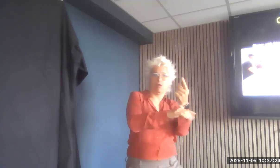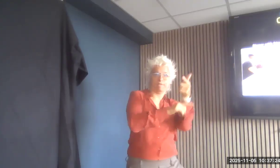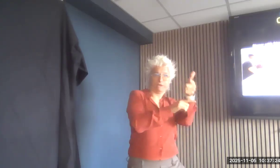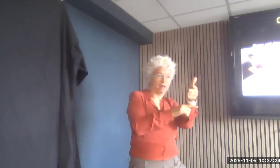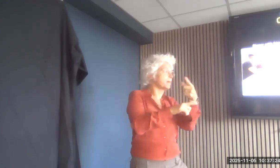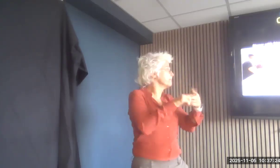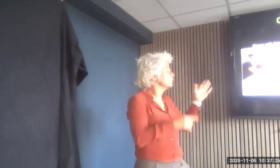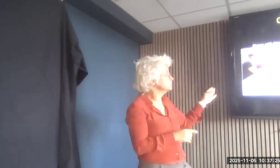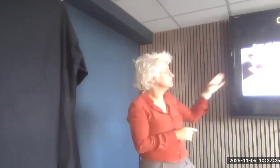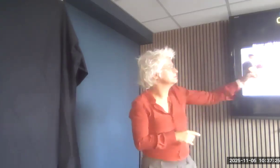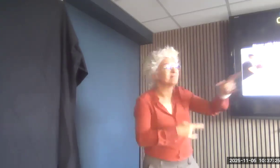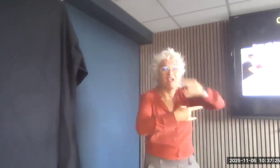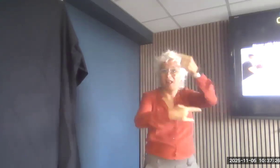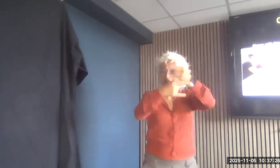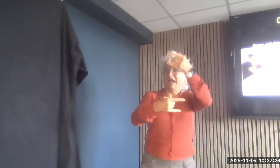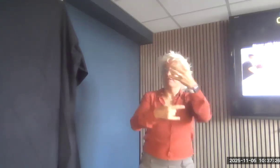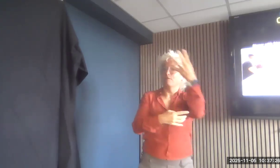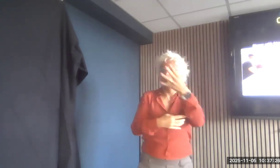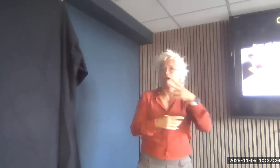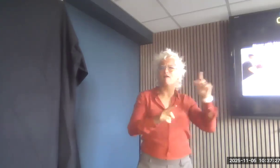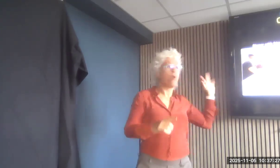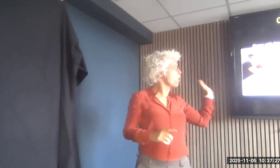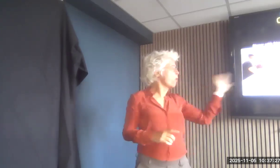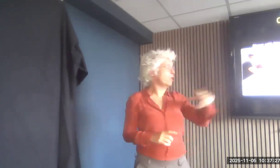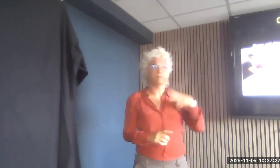I wasn't there, I just had this to be filmed for 1 hour.